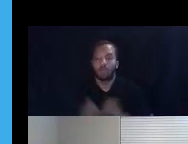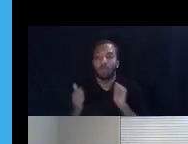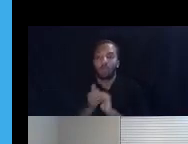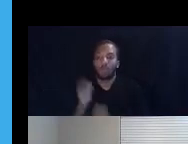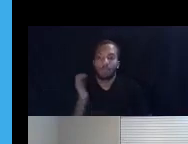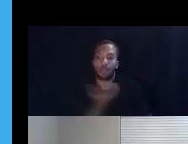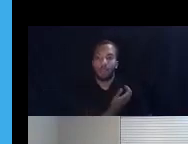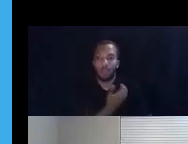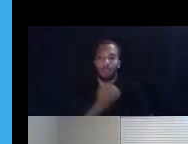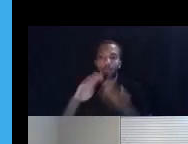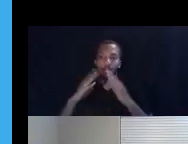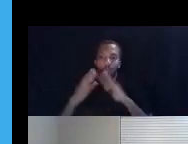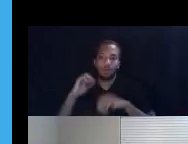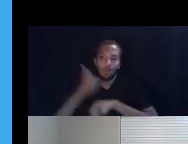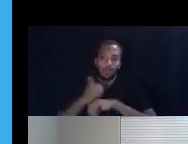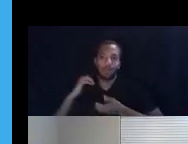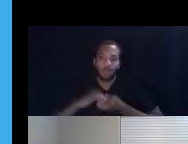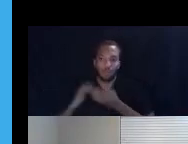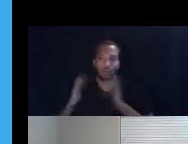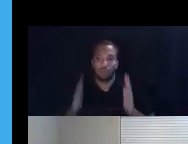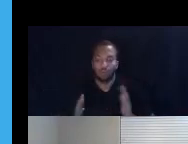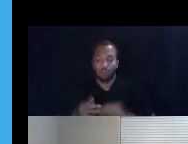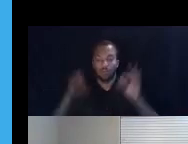with our community based partners are definitely here.